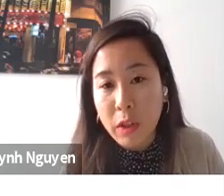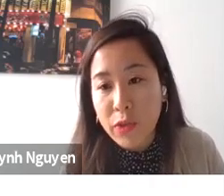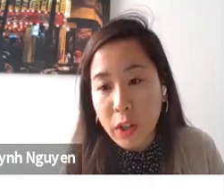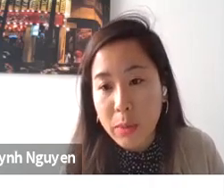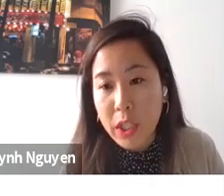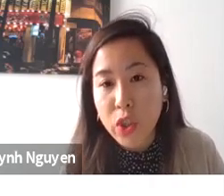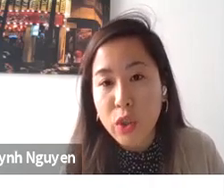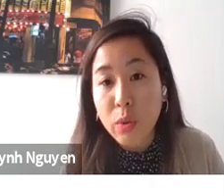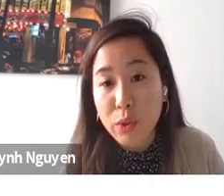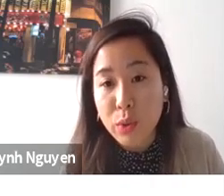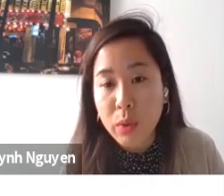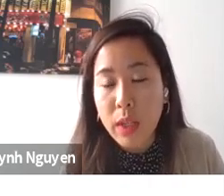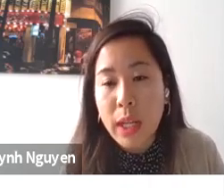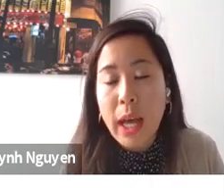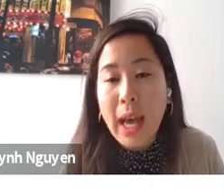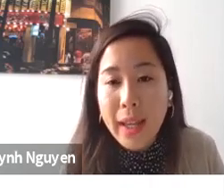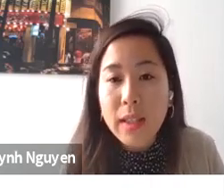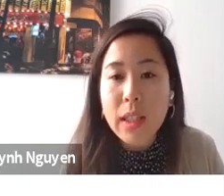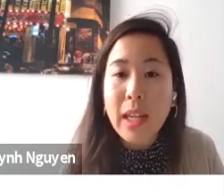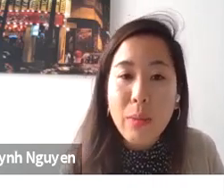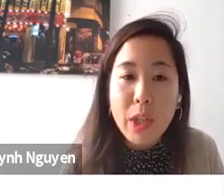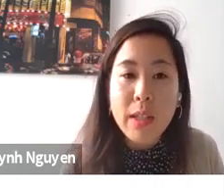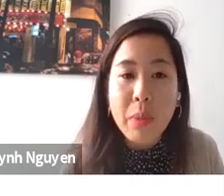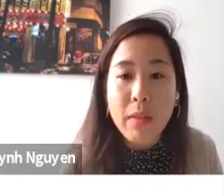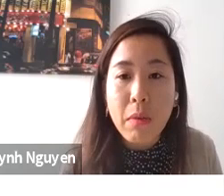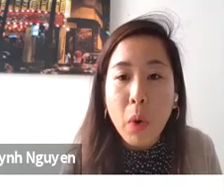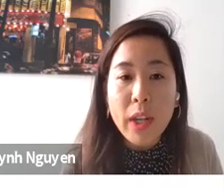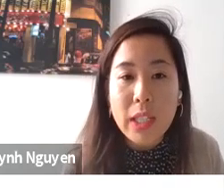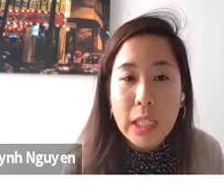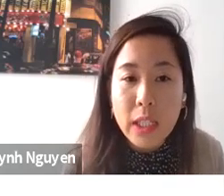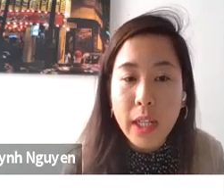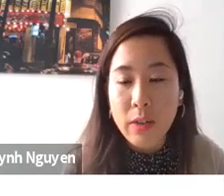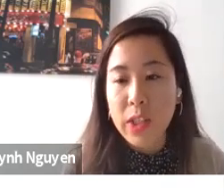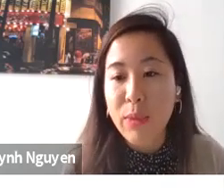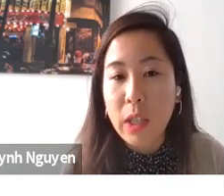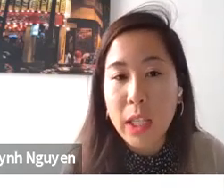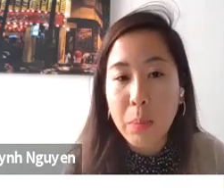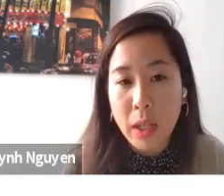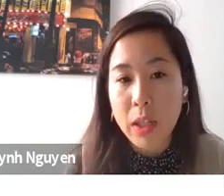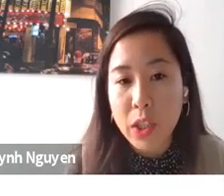floors recommendation 2o2, and elaborate a bit more in detail on some of the key pillars